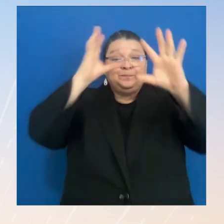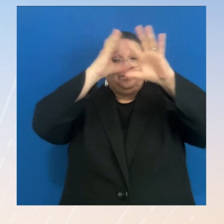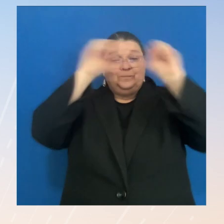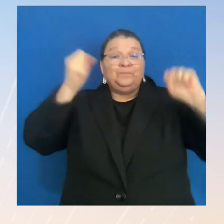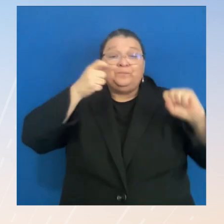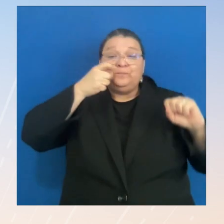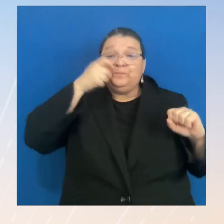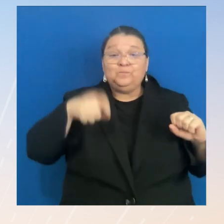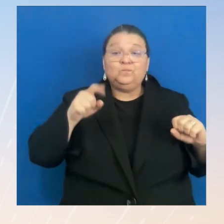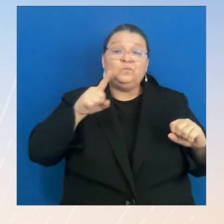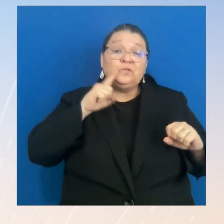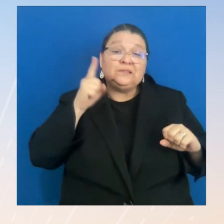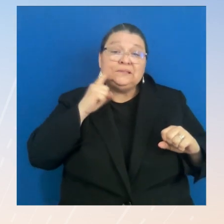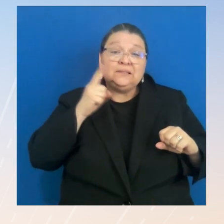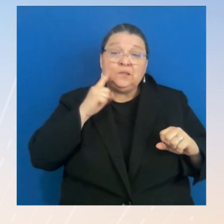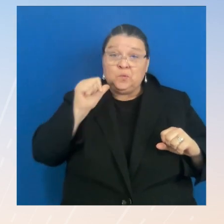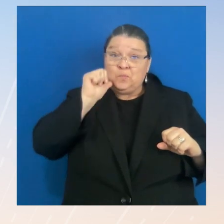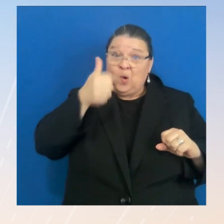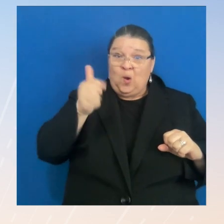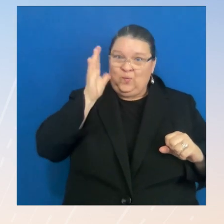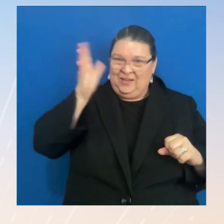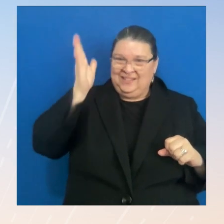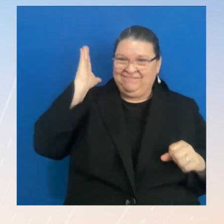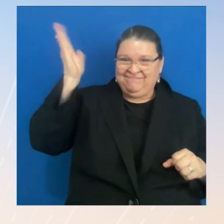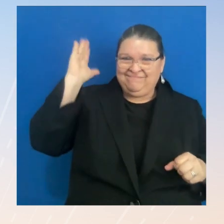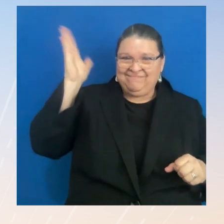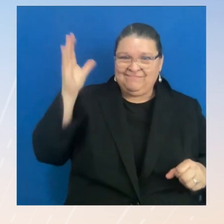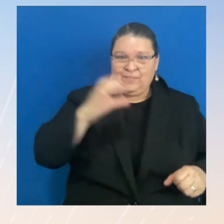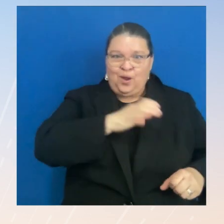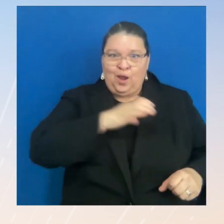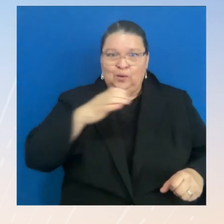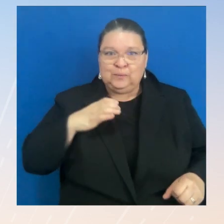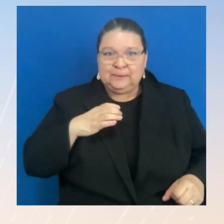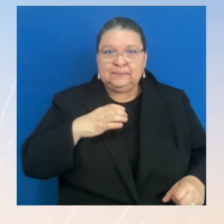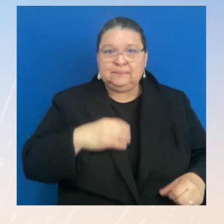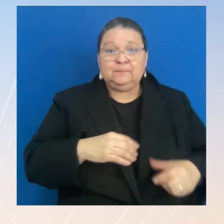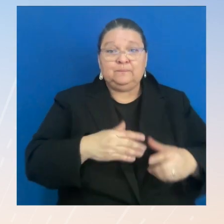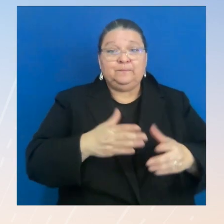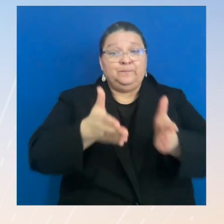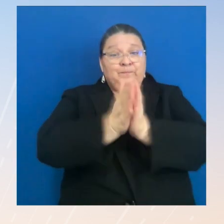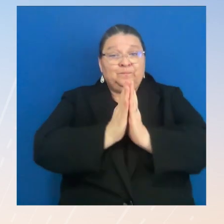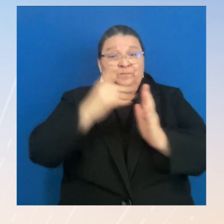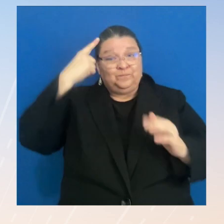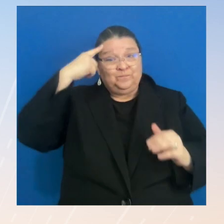You'll have to hear some of those same requests tomorrow, as well. Has the administration's shift- -- thinking shifted on that at all?